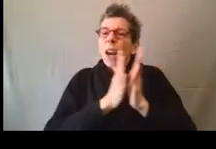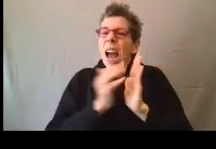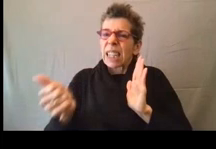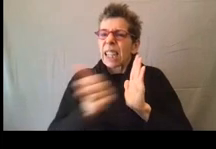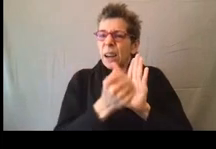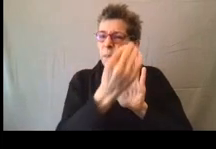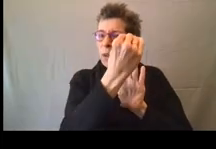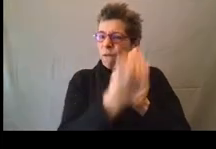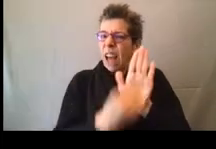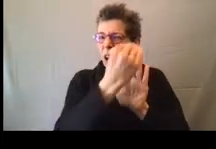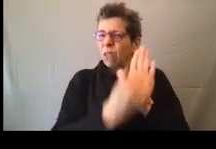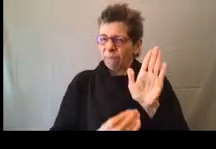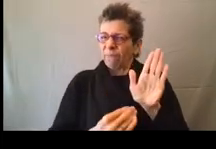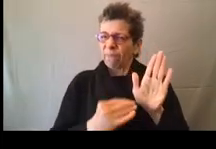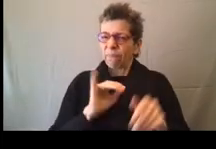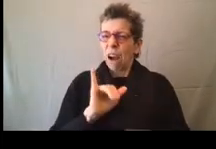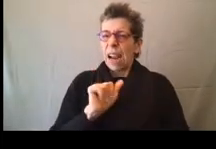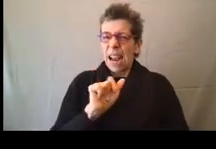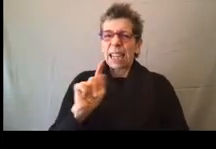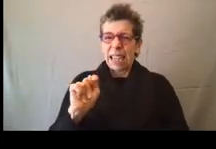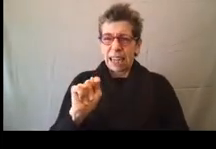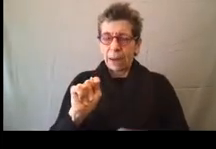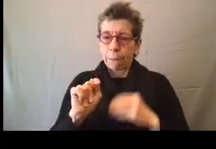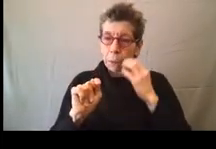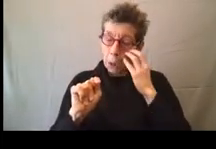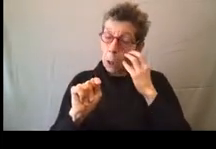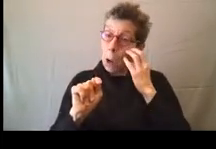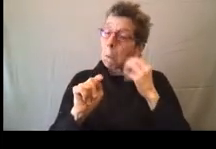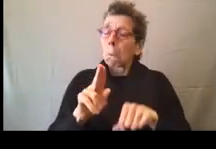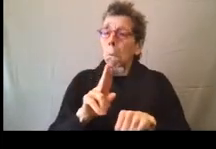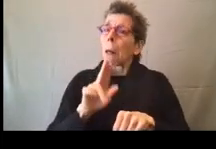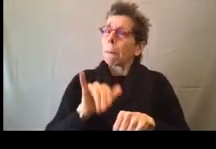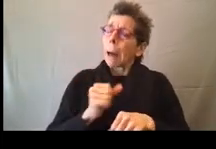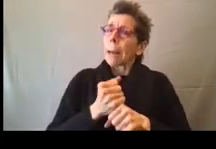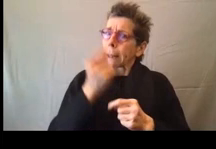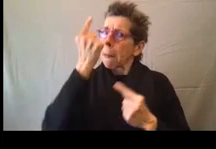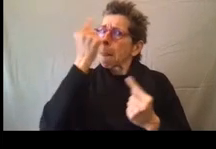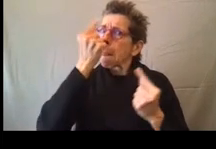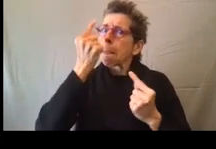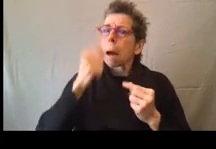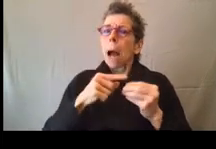Test. Kind of it got the wheels turning about the topic and, you know, starting to pay attention